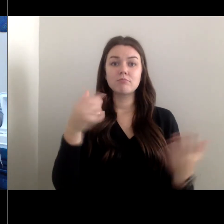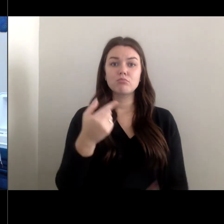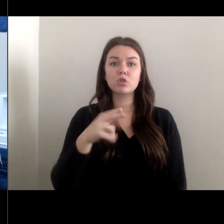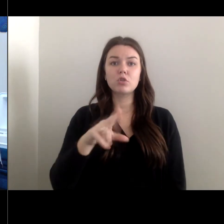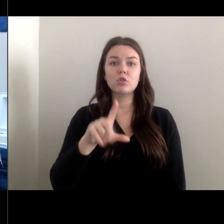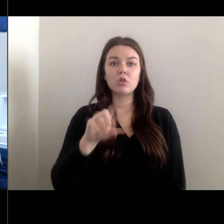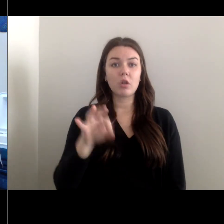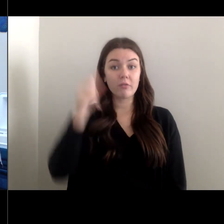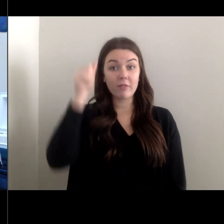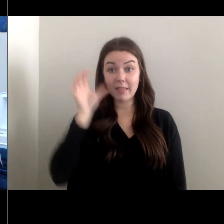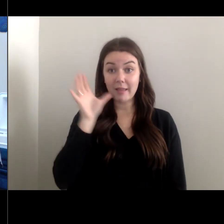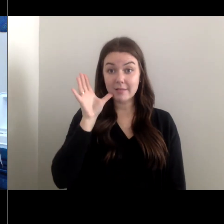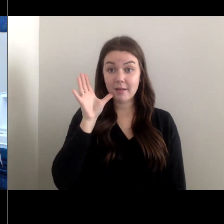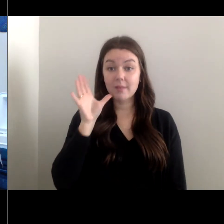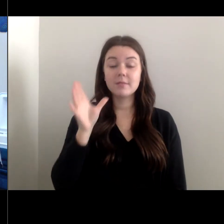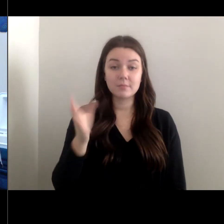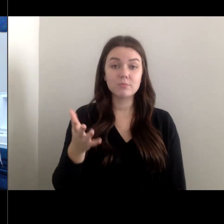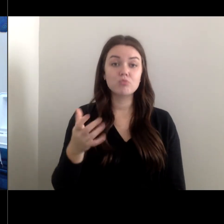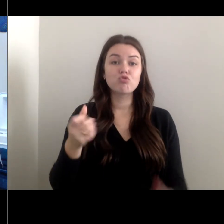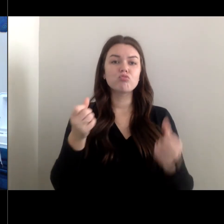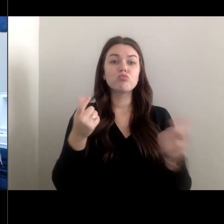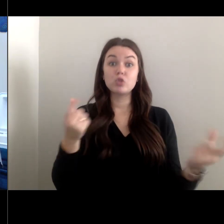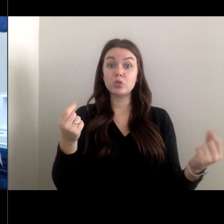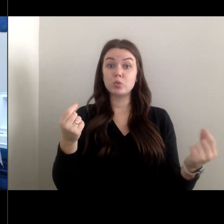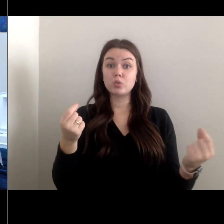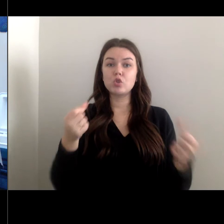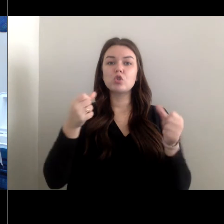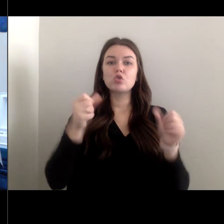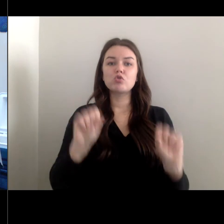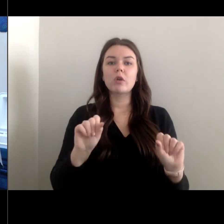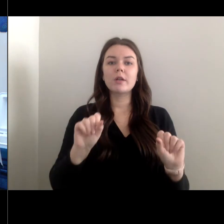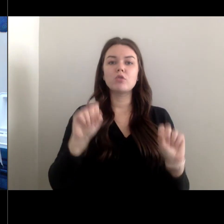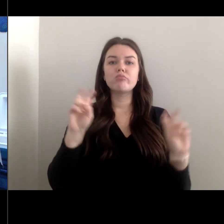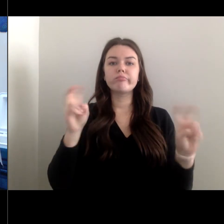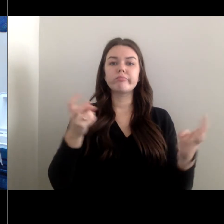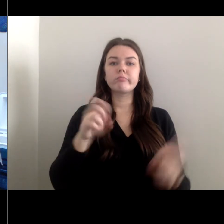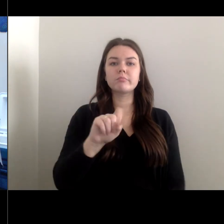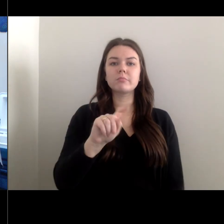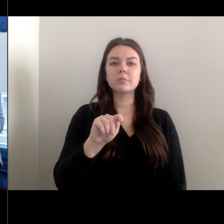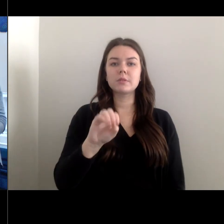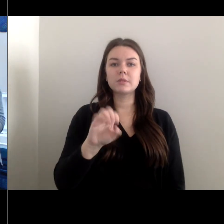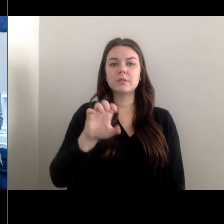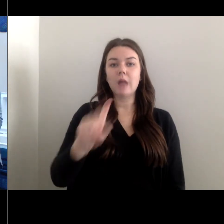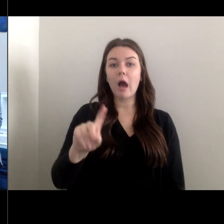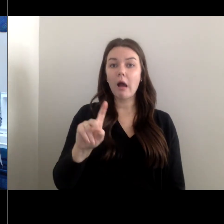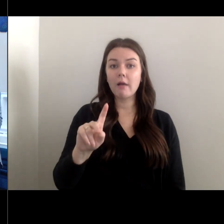in trying to basically what's called stocking red king crab. So we're asking whether or not